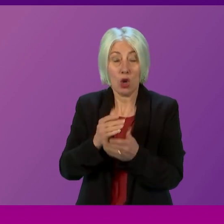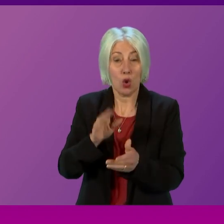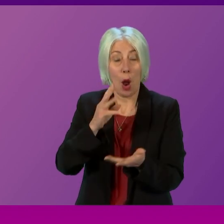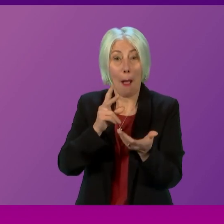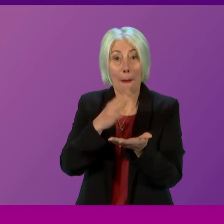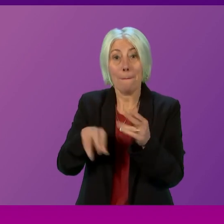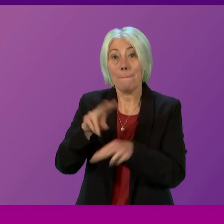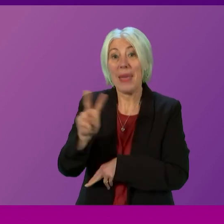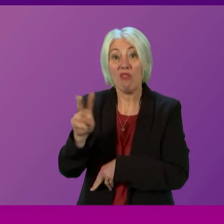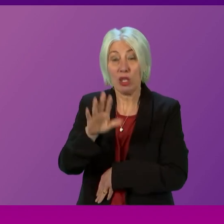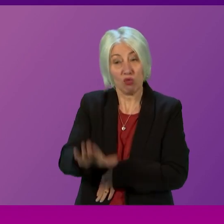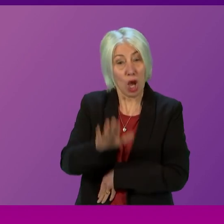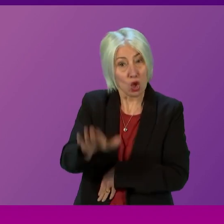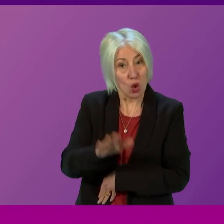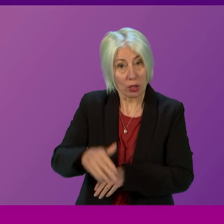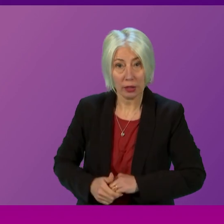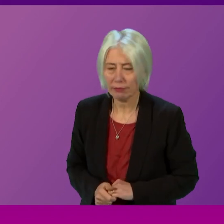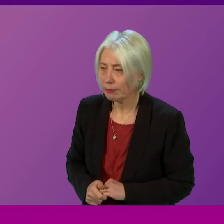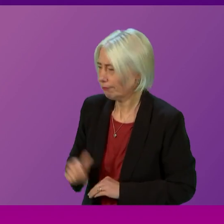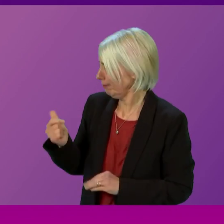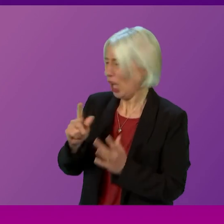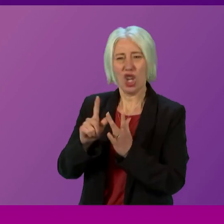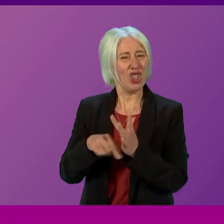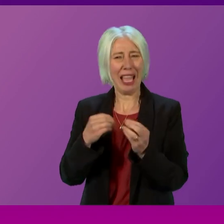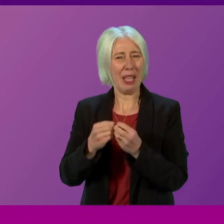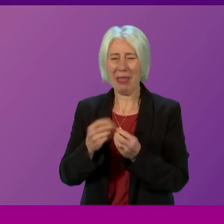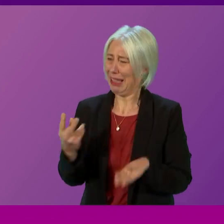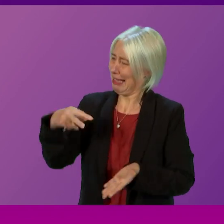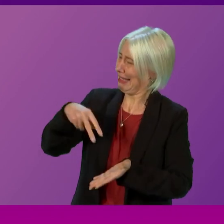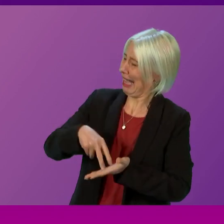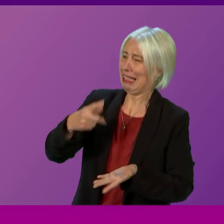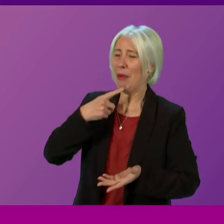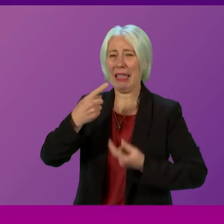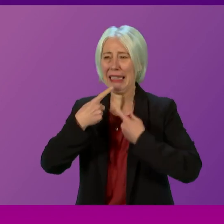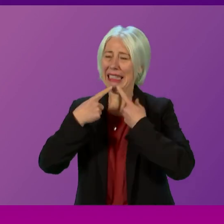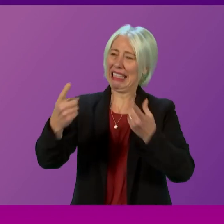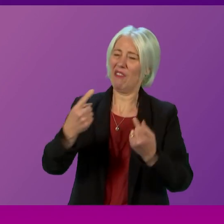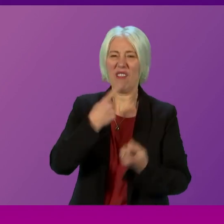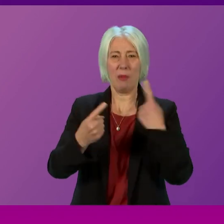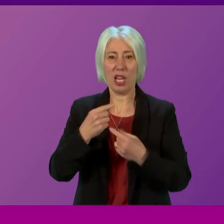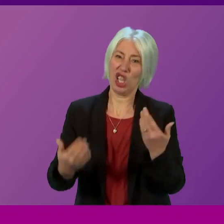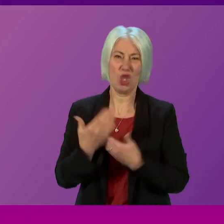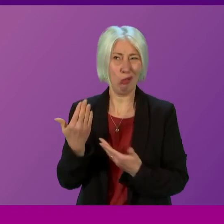Jackie Baillie stood up then and acted as if she was giving information that was somehow new. I said in my original